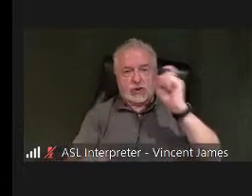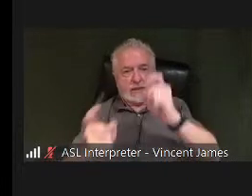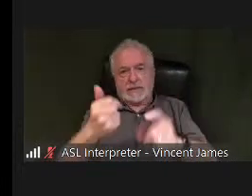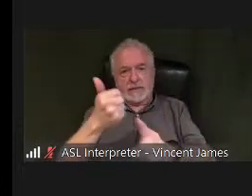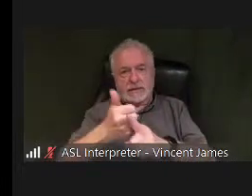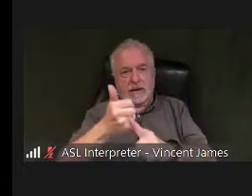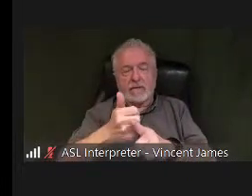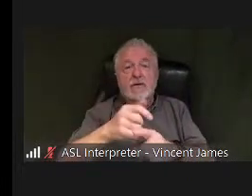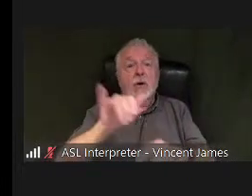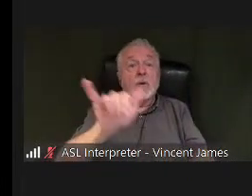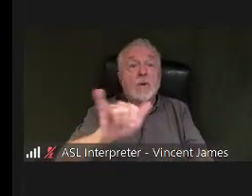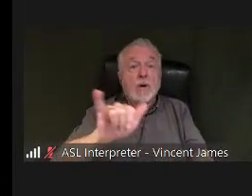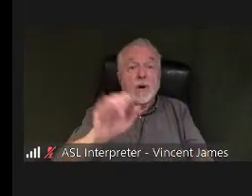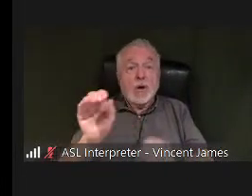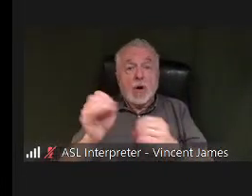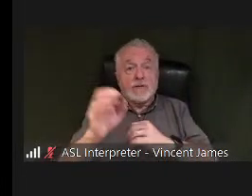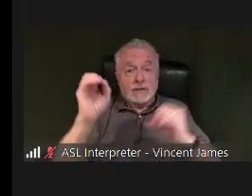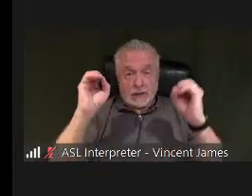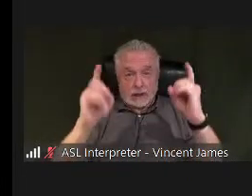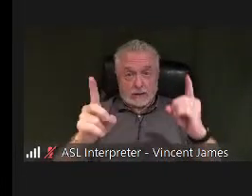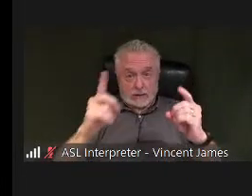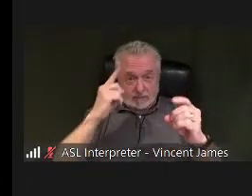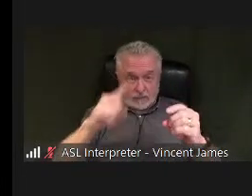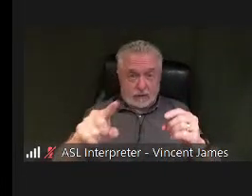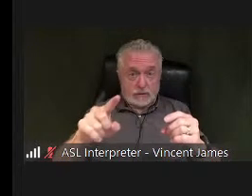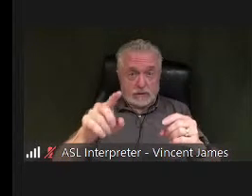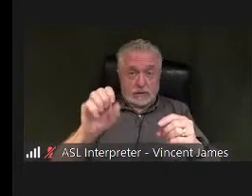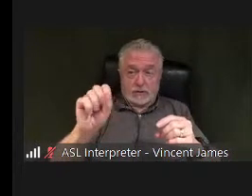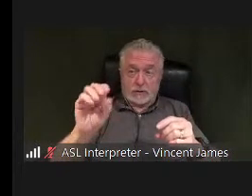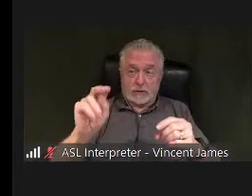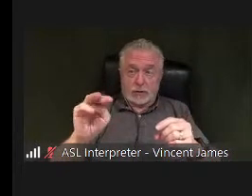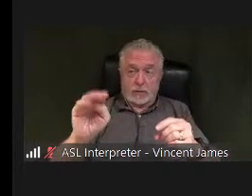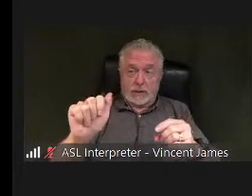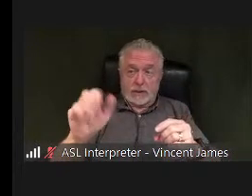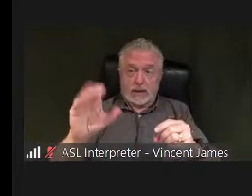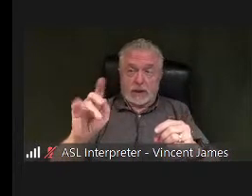Also, the Office of Education for the Sonoma County, they have been working